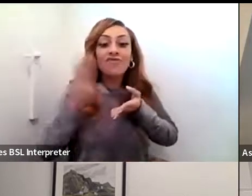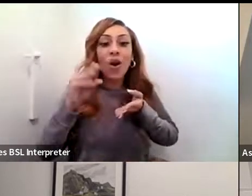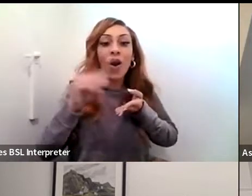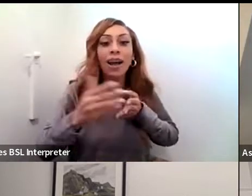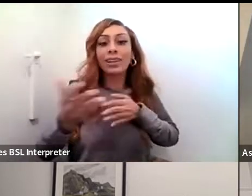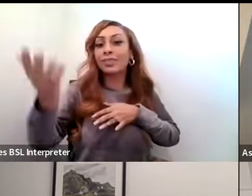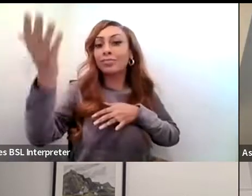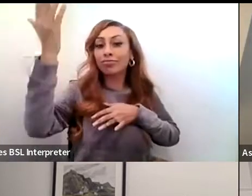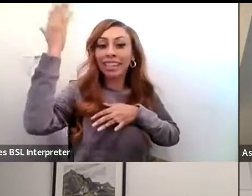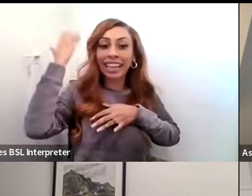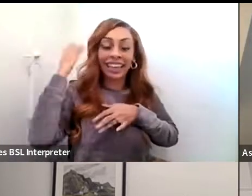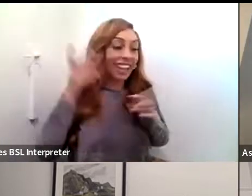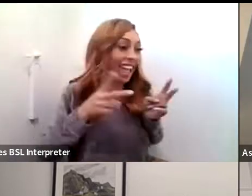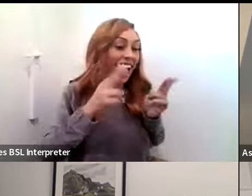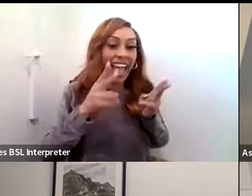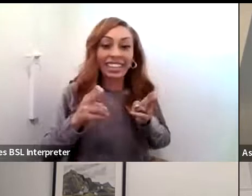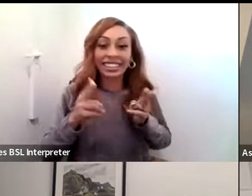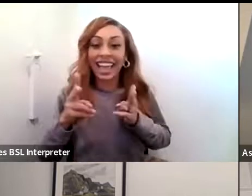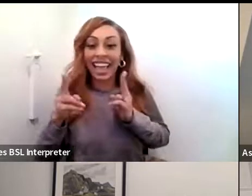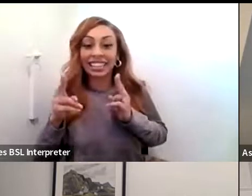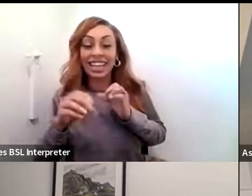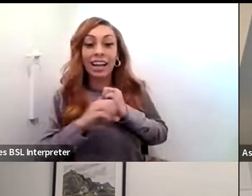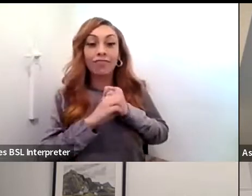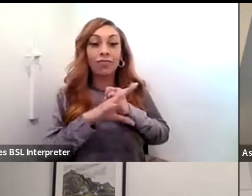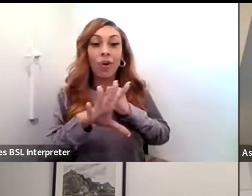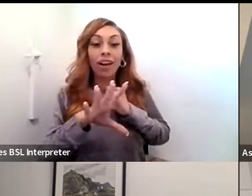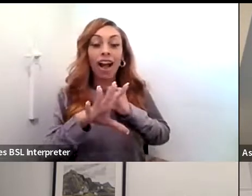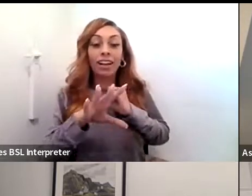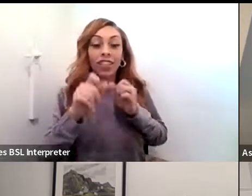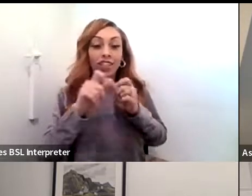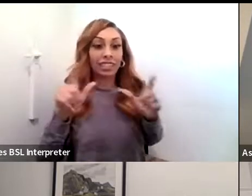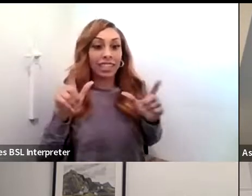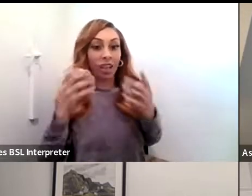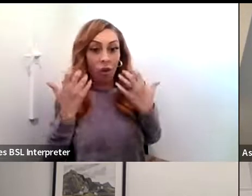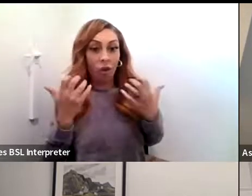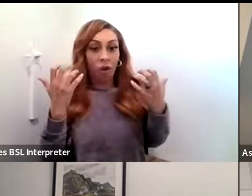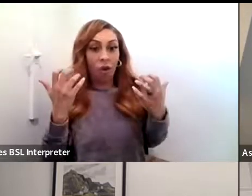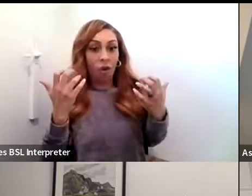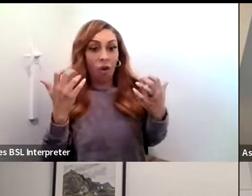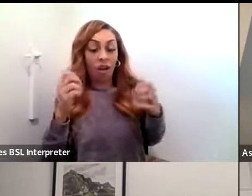edited together and broadcast on to a screen, and the audience were almost breaking the experience,